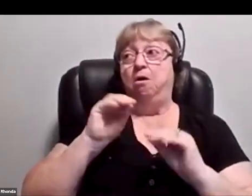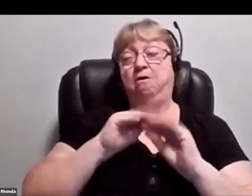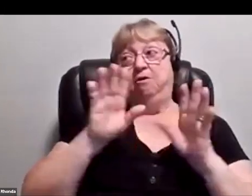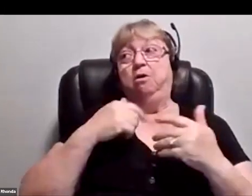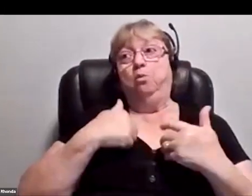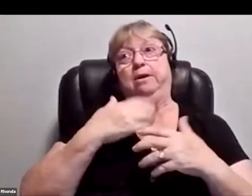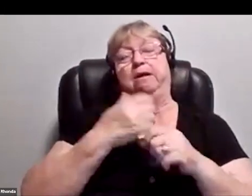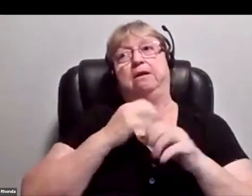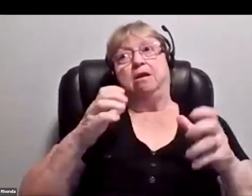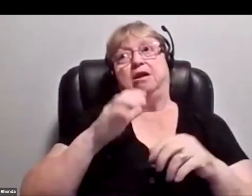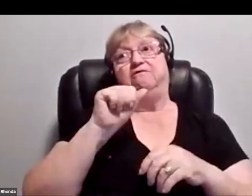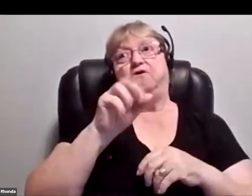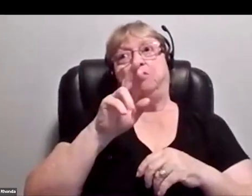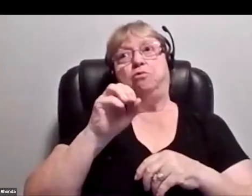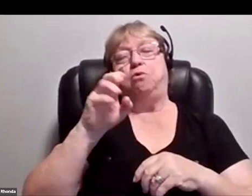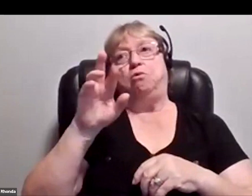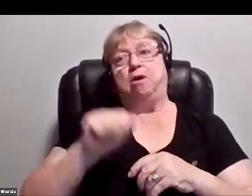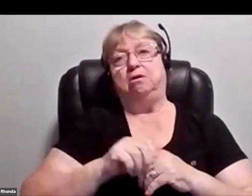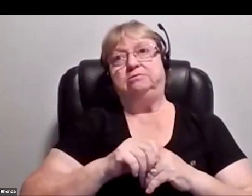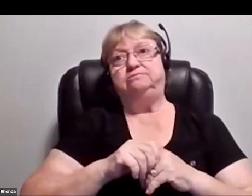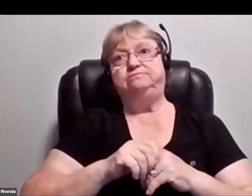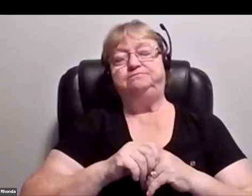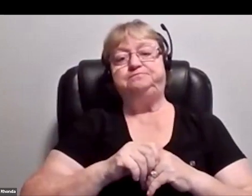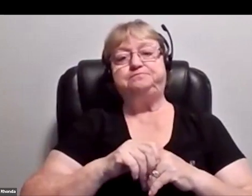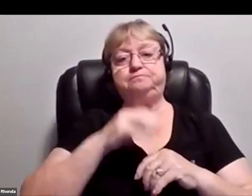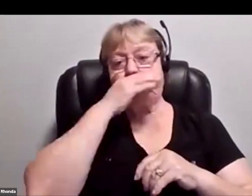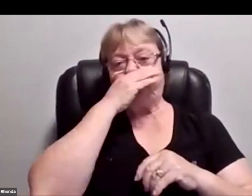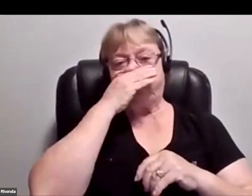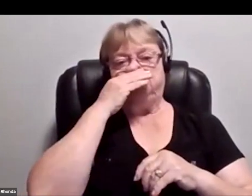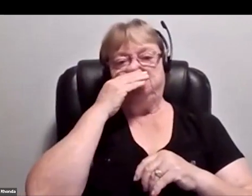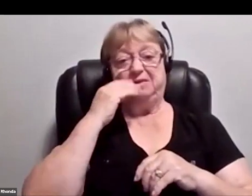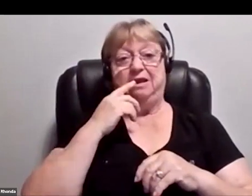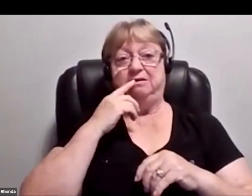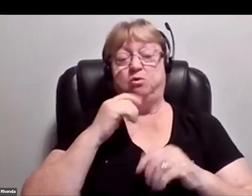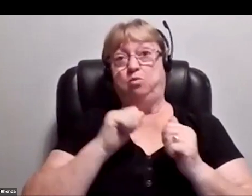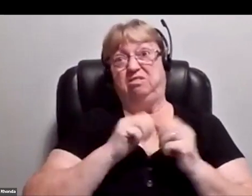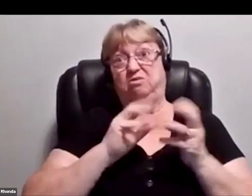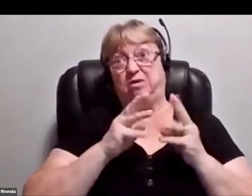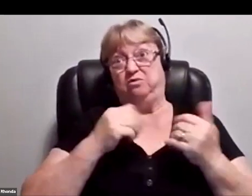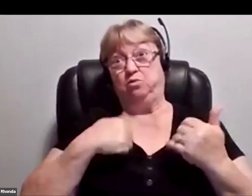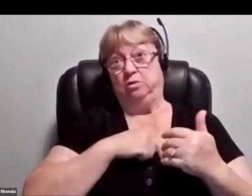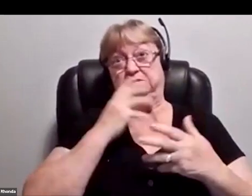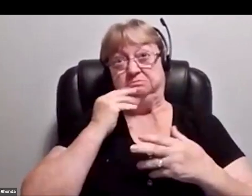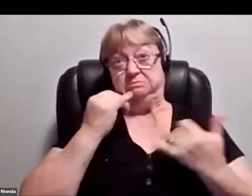Thankfully, now, with this space weather event, we're having even more incredible shows.